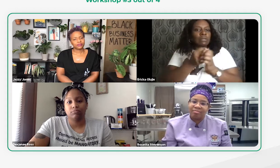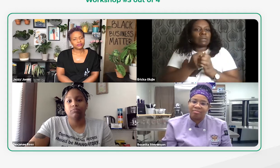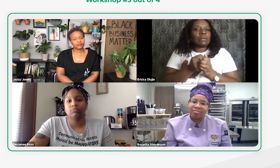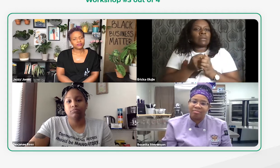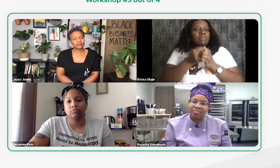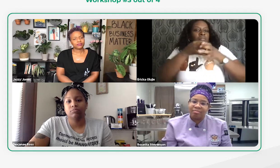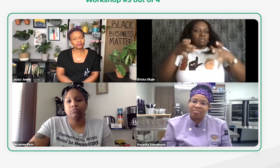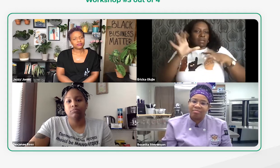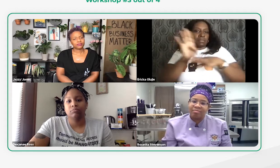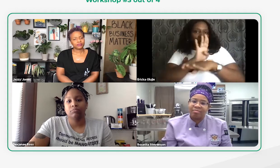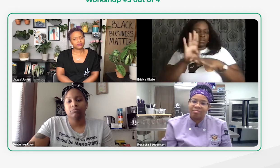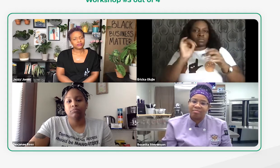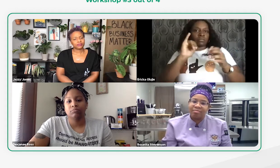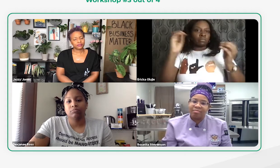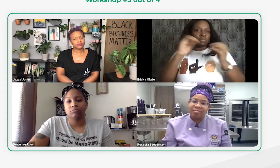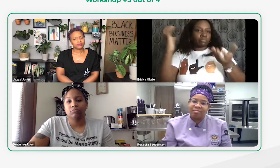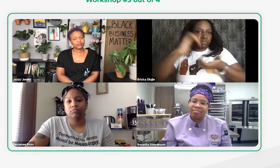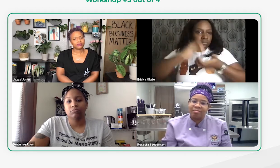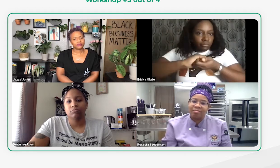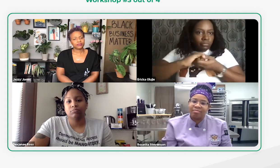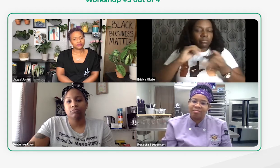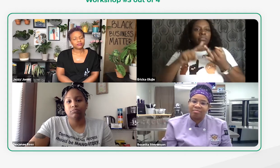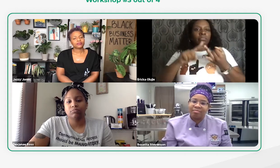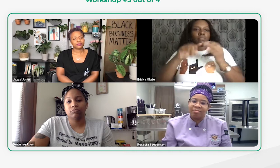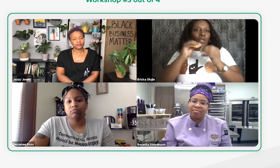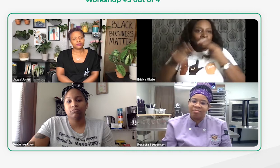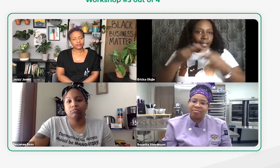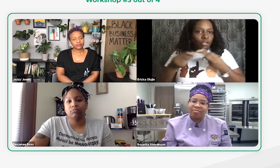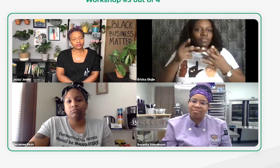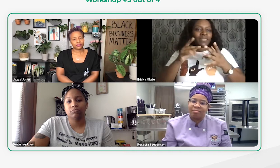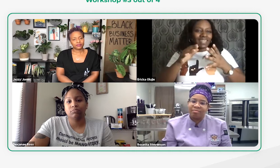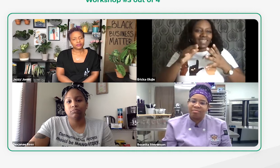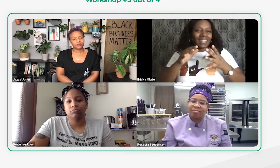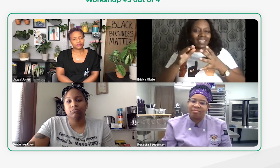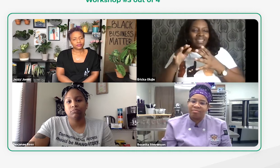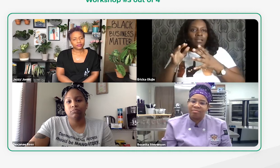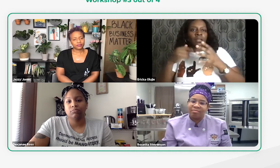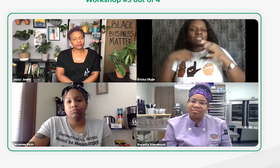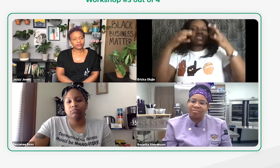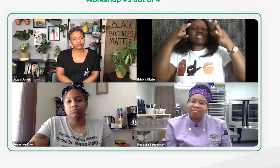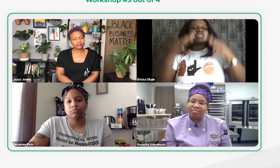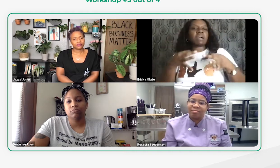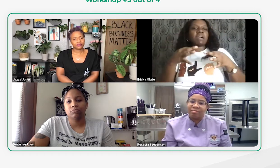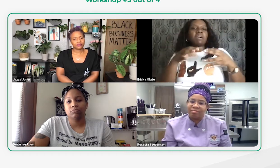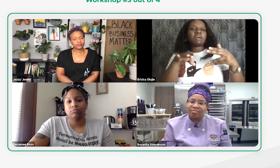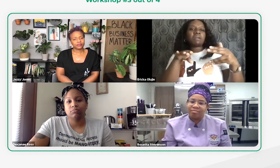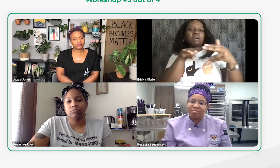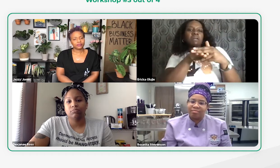and I worked on expanding the business and having more collaboration and partnership in hiring